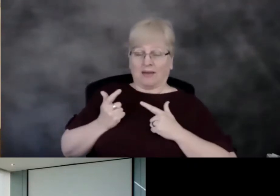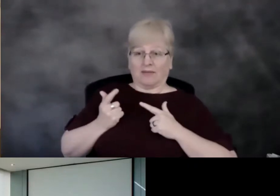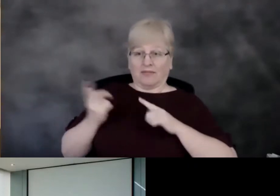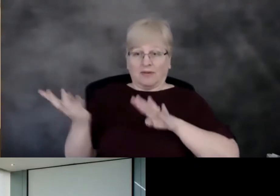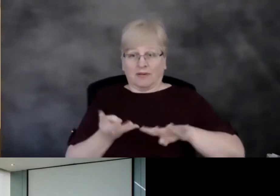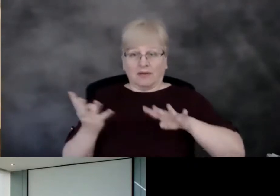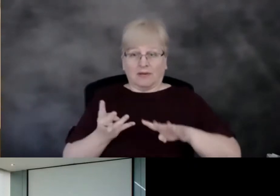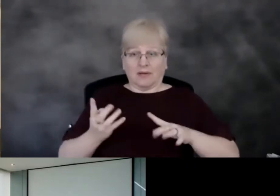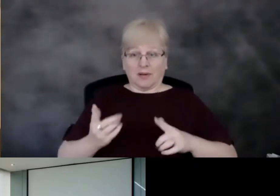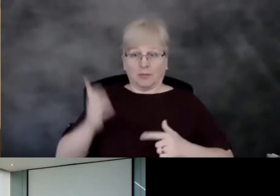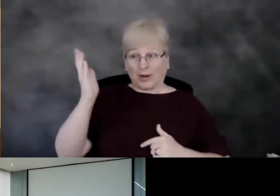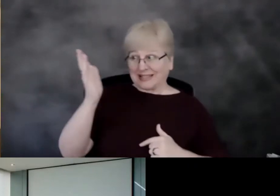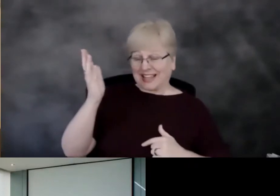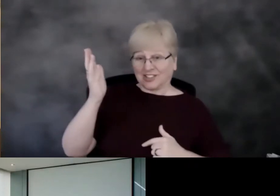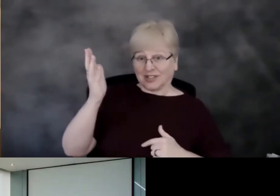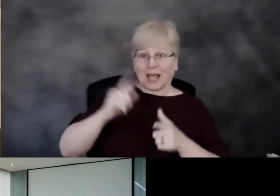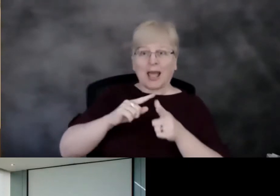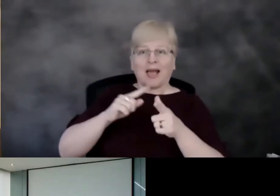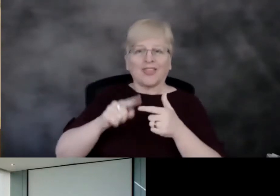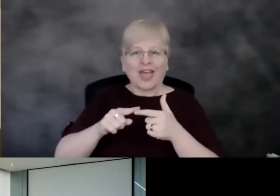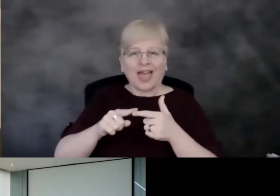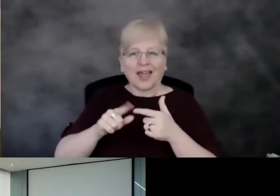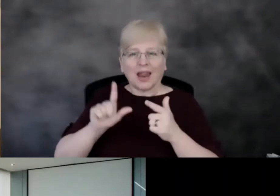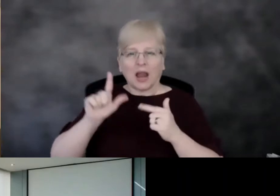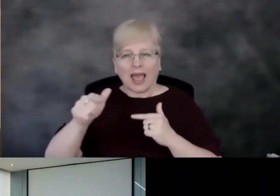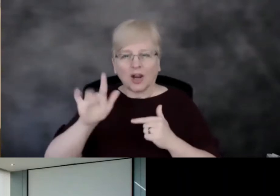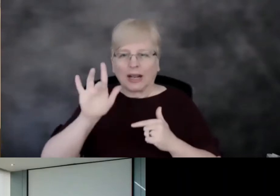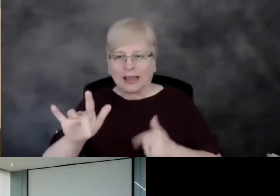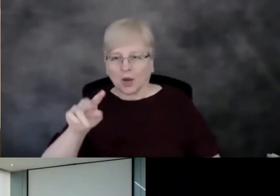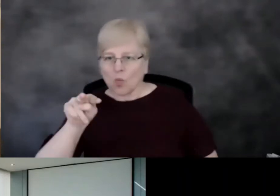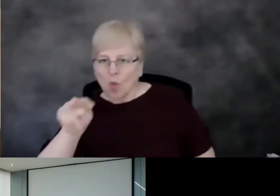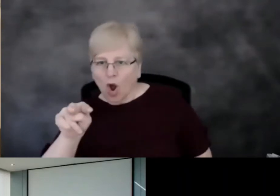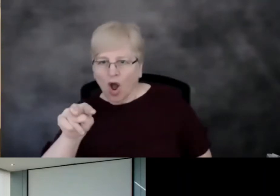16:11:51 in the words of the authors, a brief narration that is uploaded